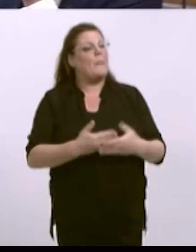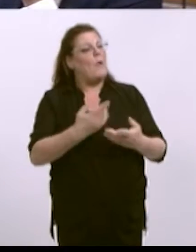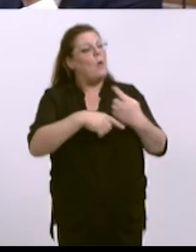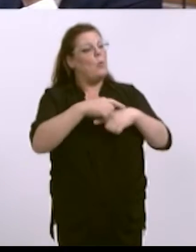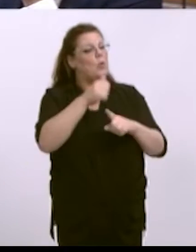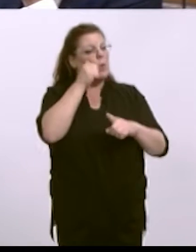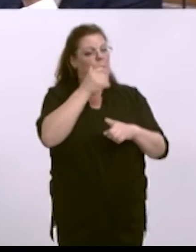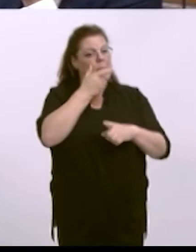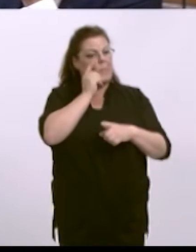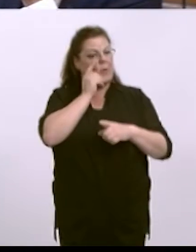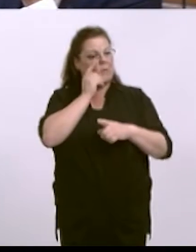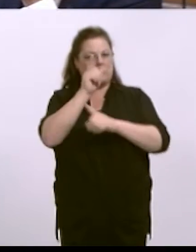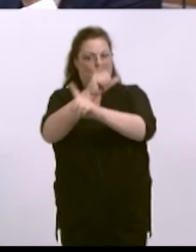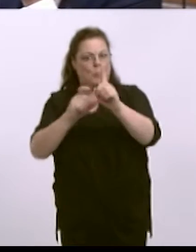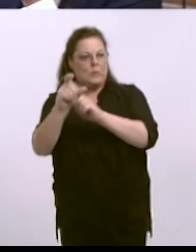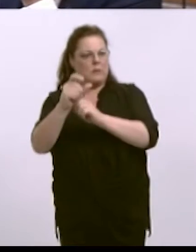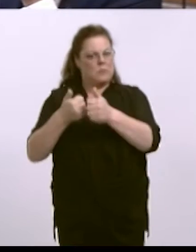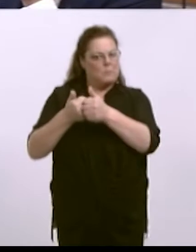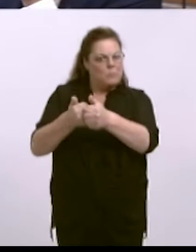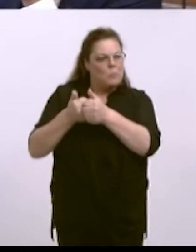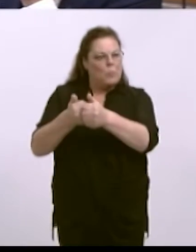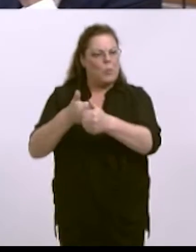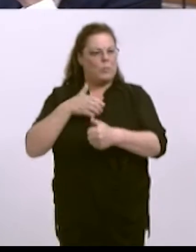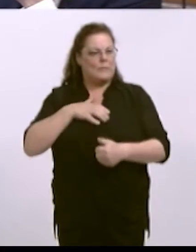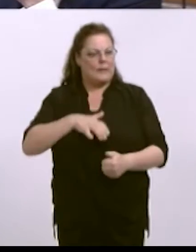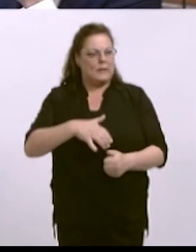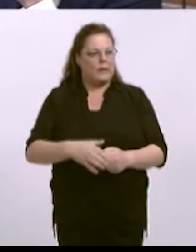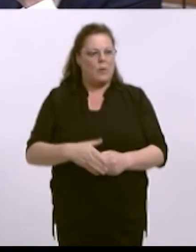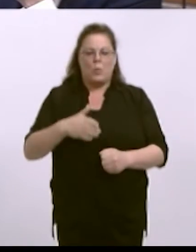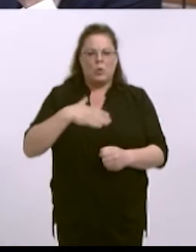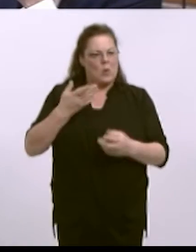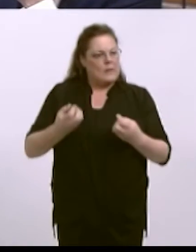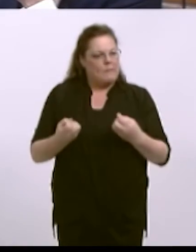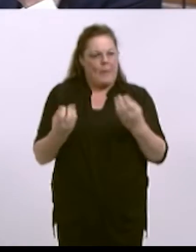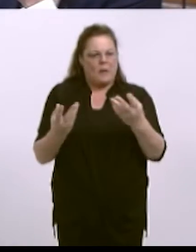outside hospital. That means ensuring that we donít cut spending in social services,